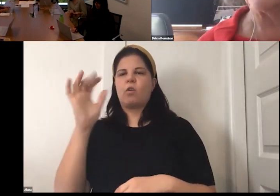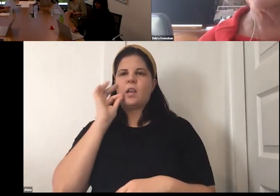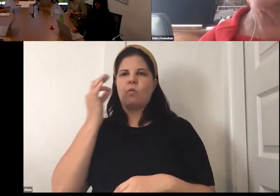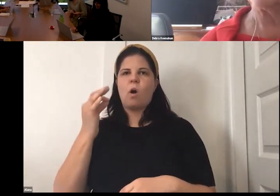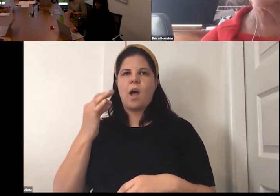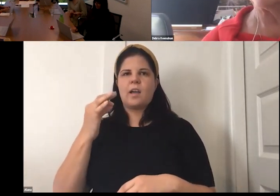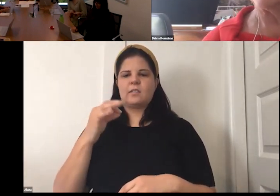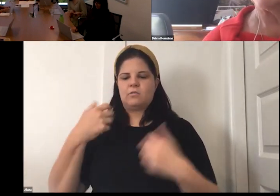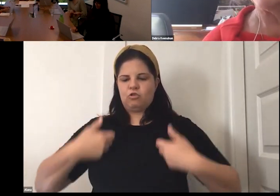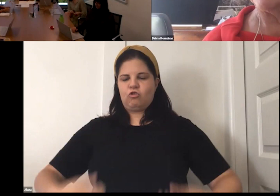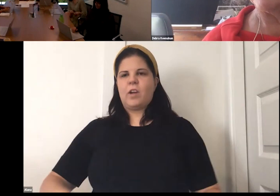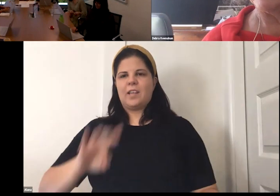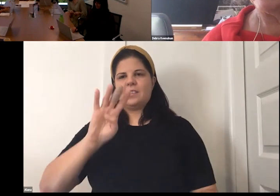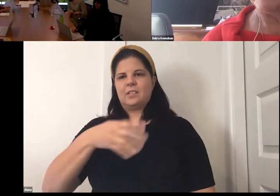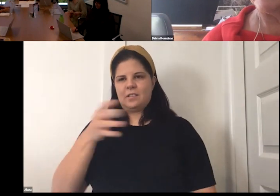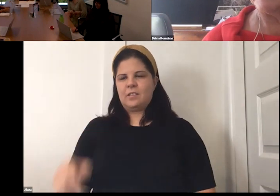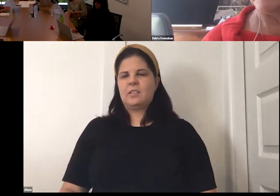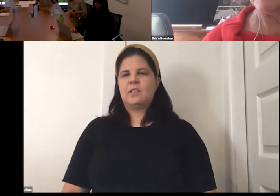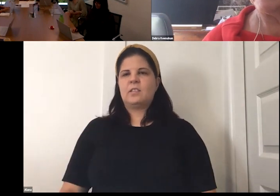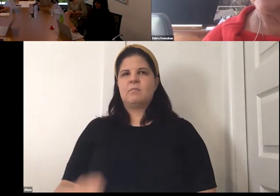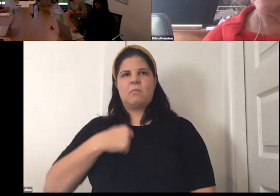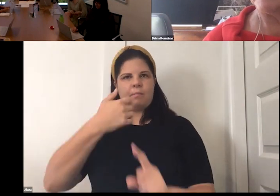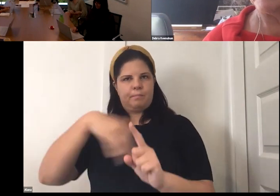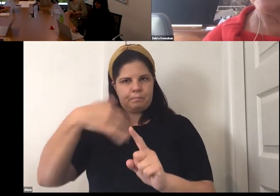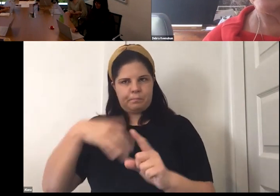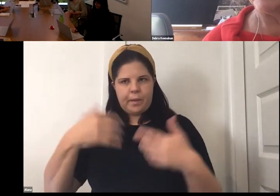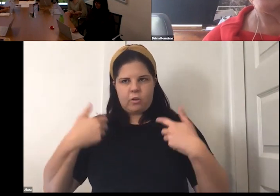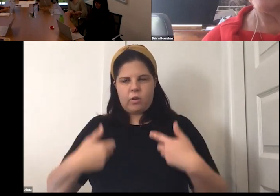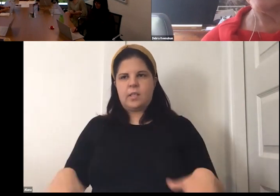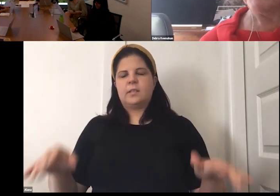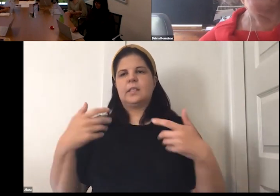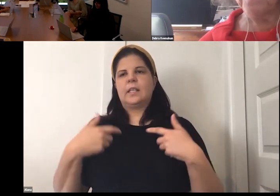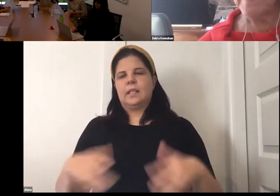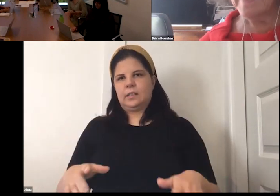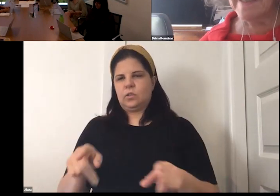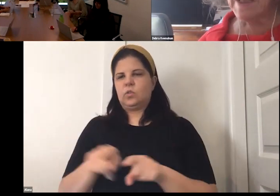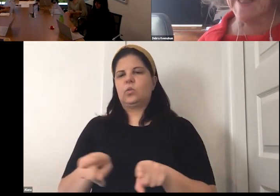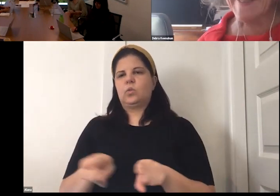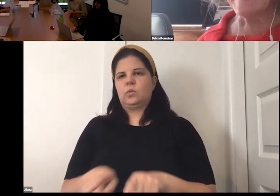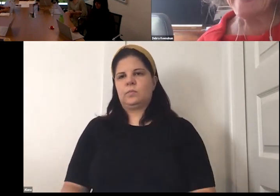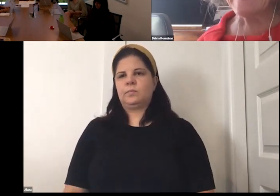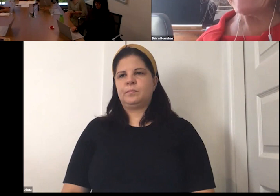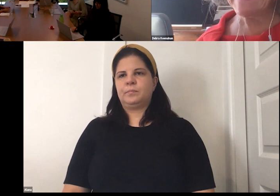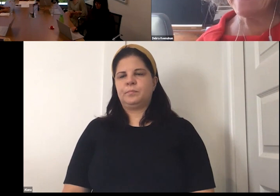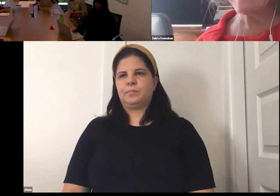I have a background in dance as well, so if you would love to talk about a project including